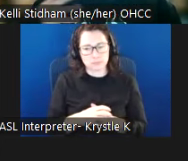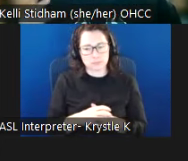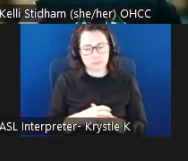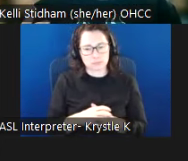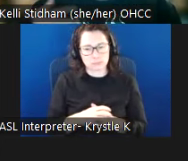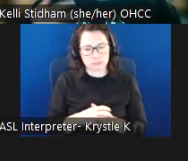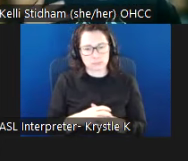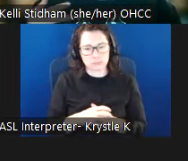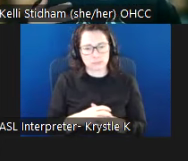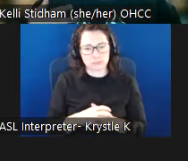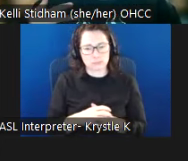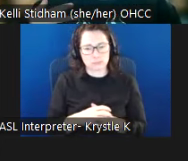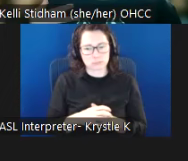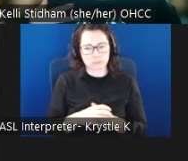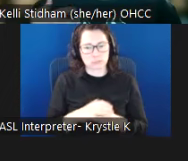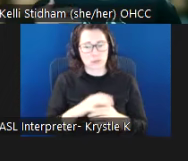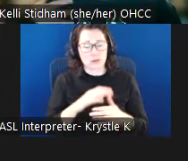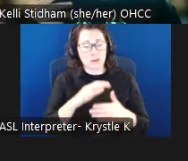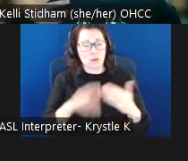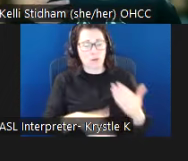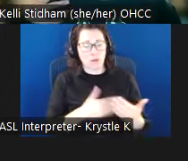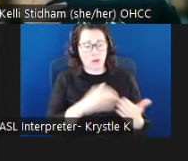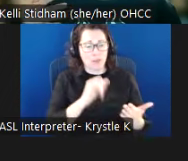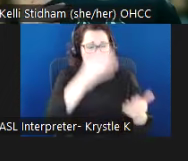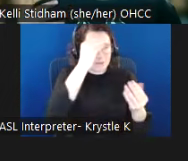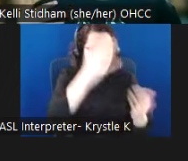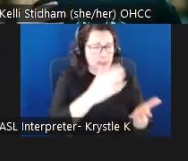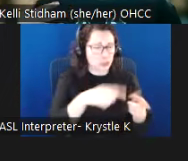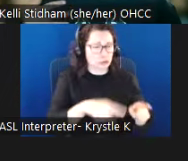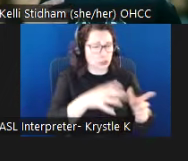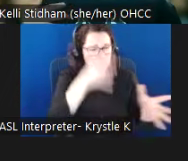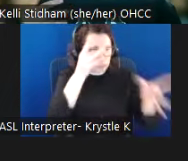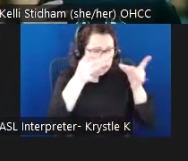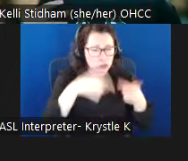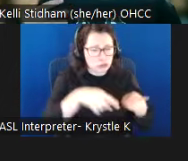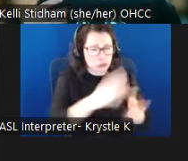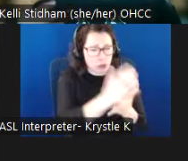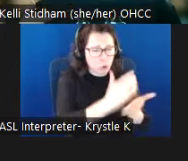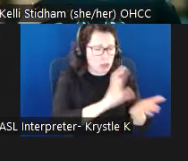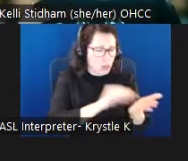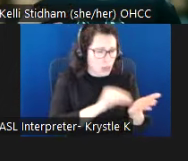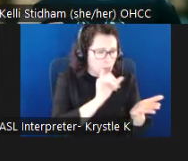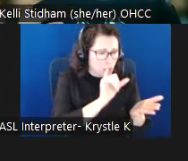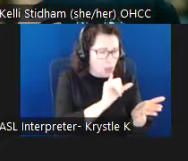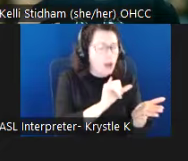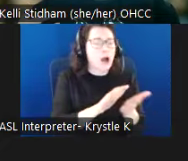all that training and information that you gain. It becomes part of how you're